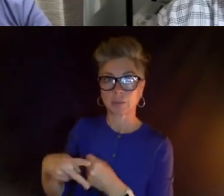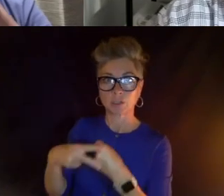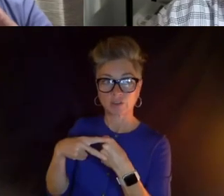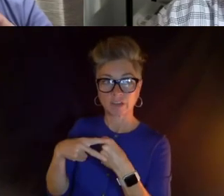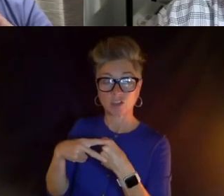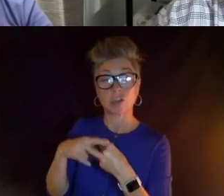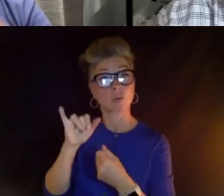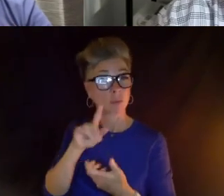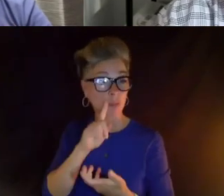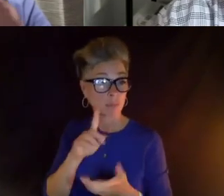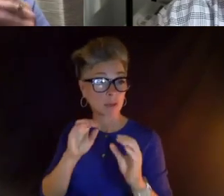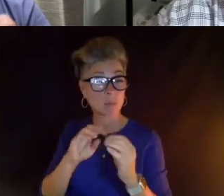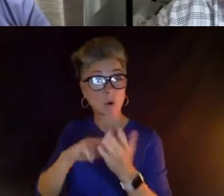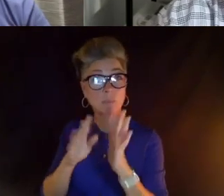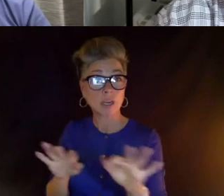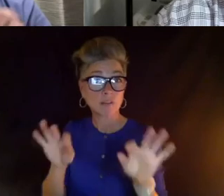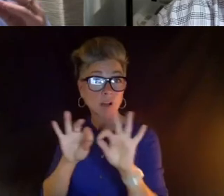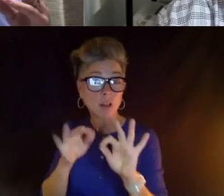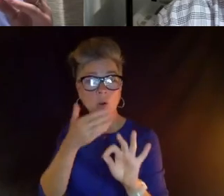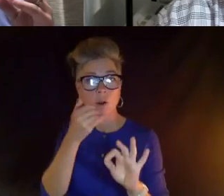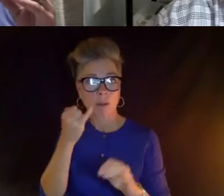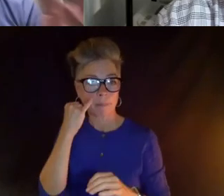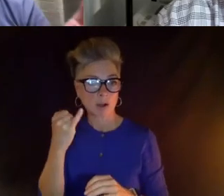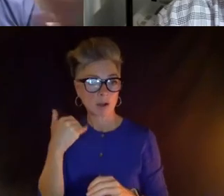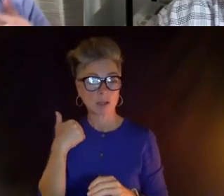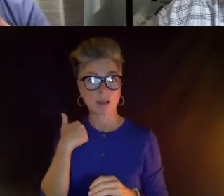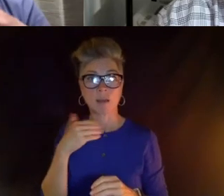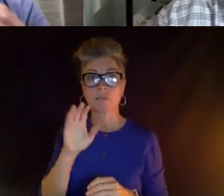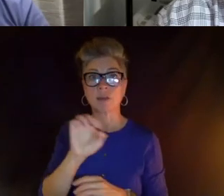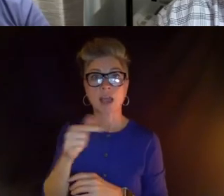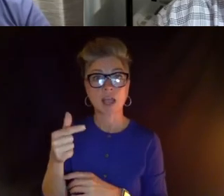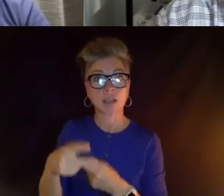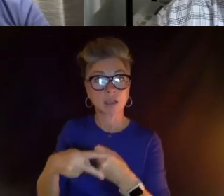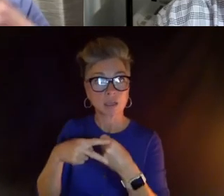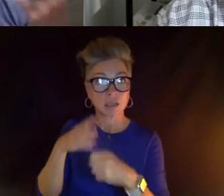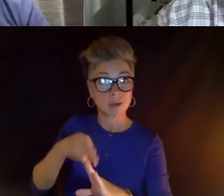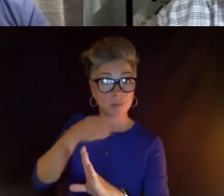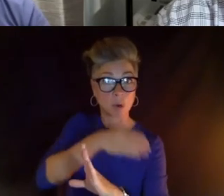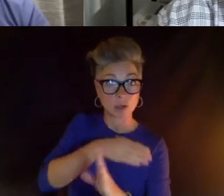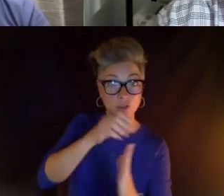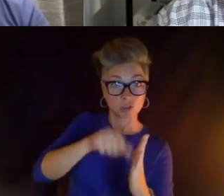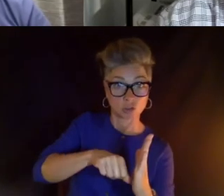or a better idea to have egg preservation prior to the surgery versus after?